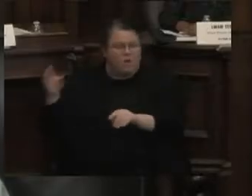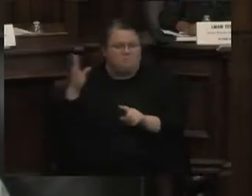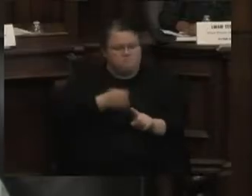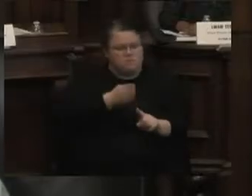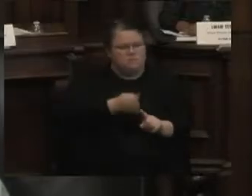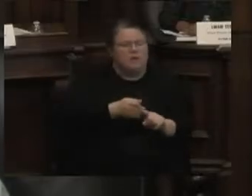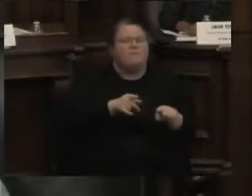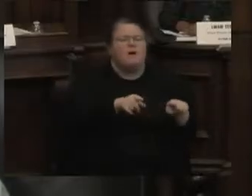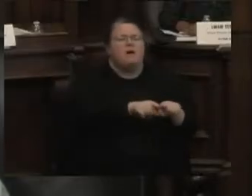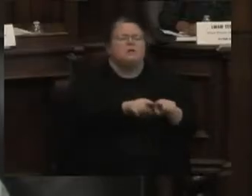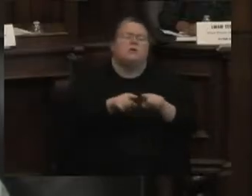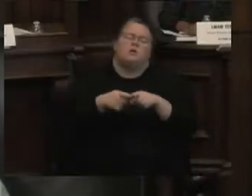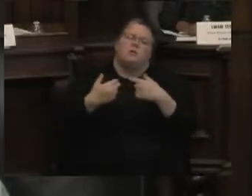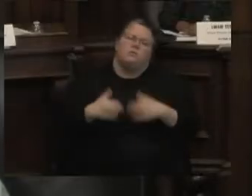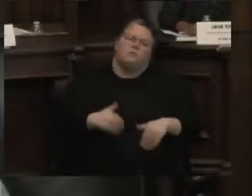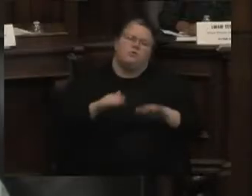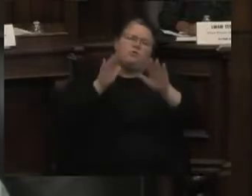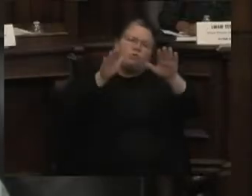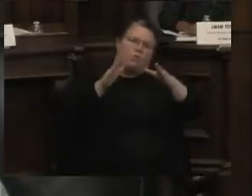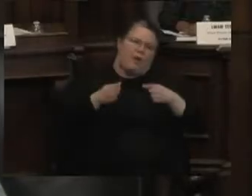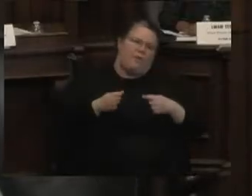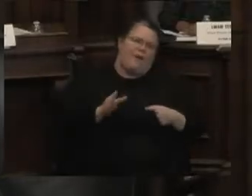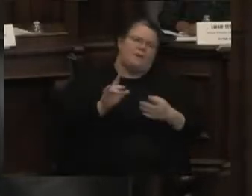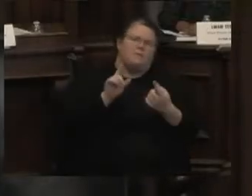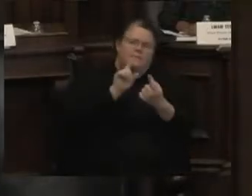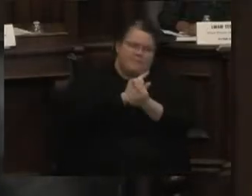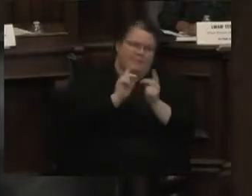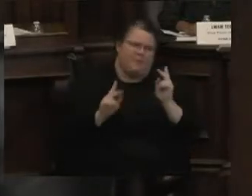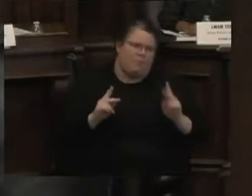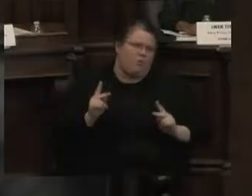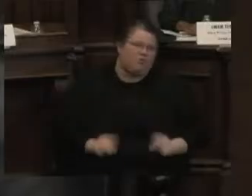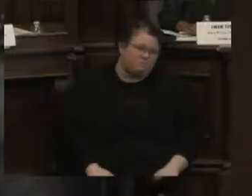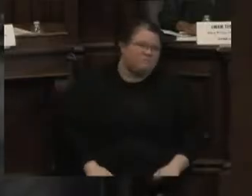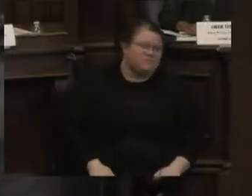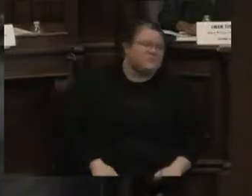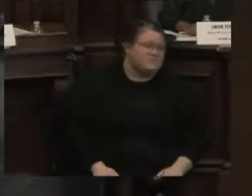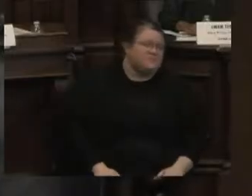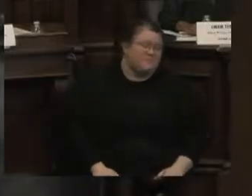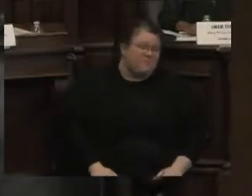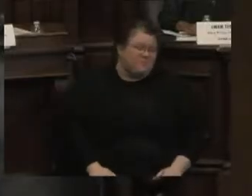better when they're bought at the market than they are in the